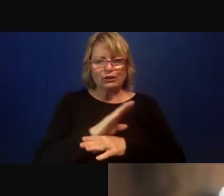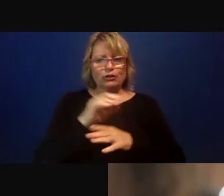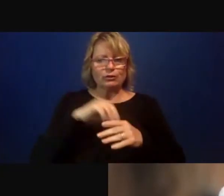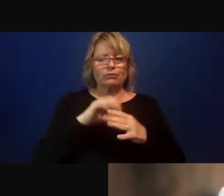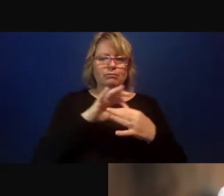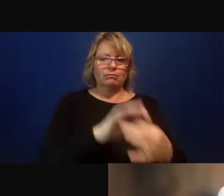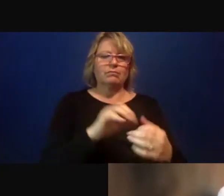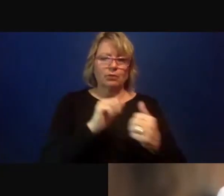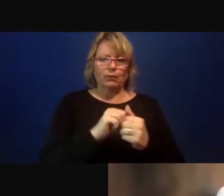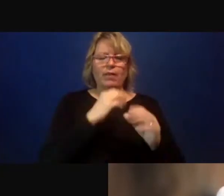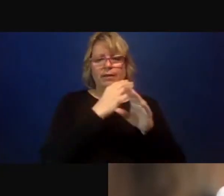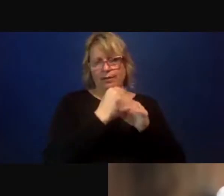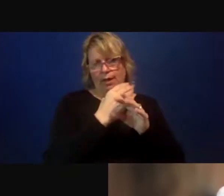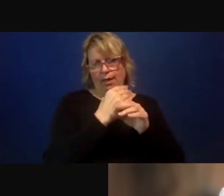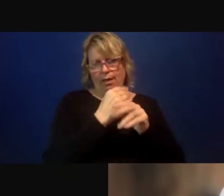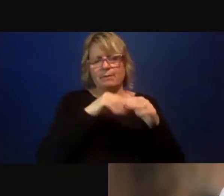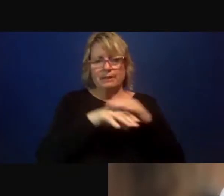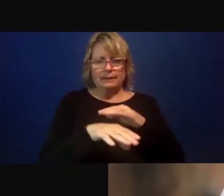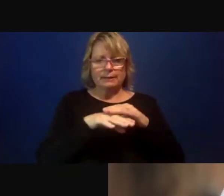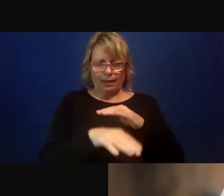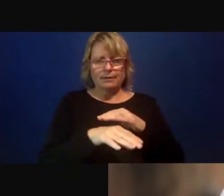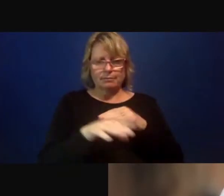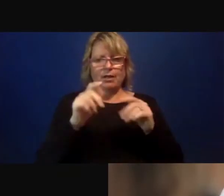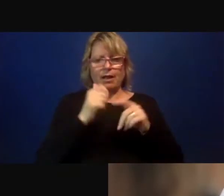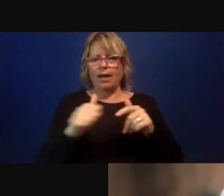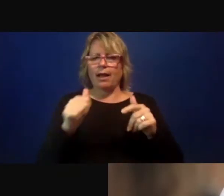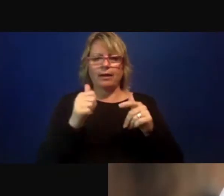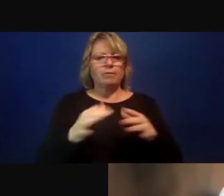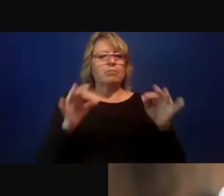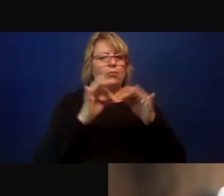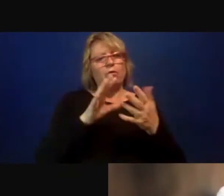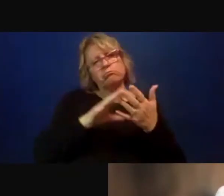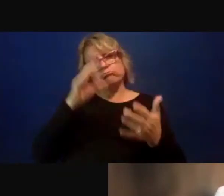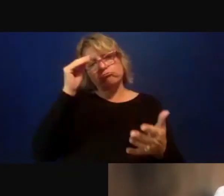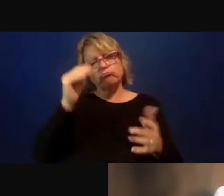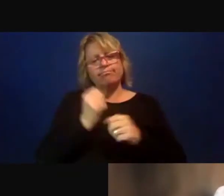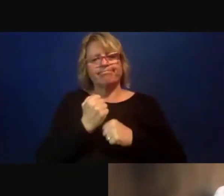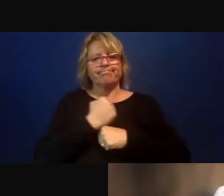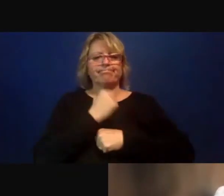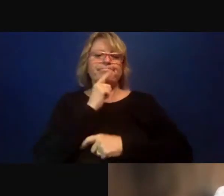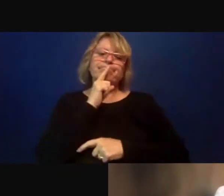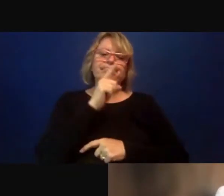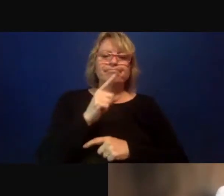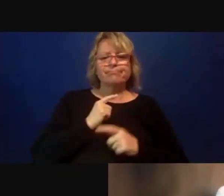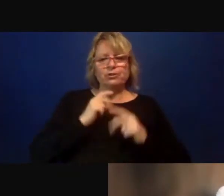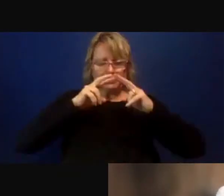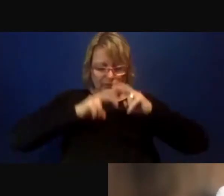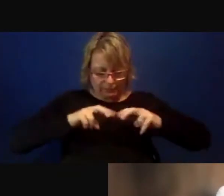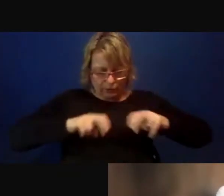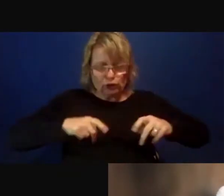accessibility and any key learnings you wanna make sure that we dig into as we speak during the hour.